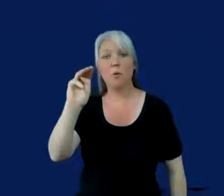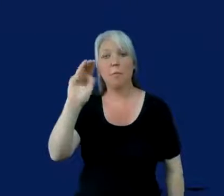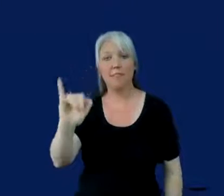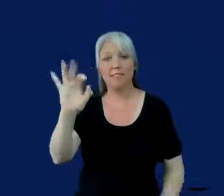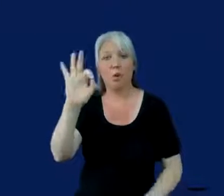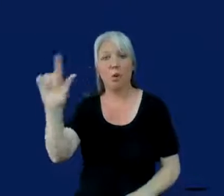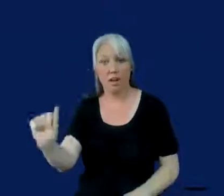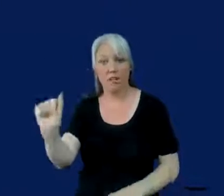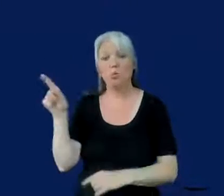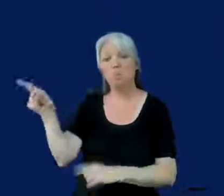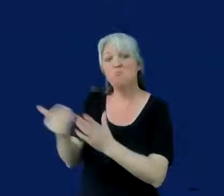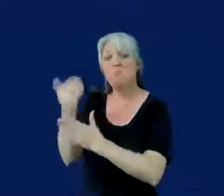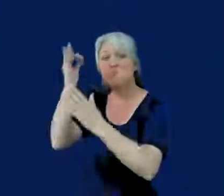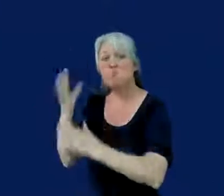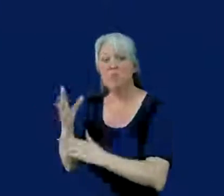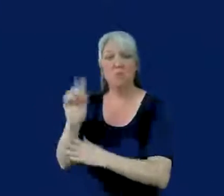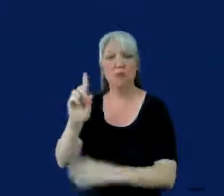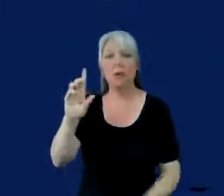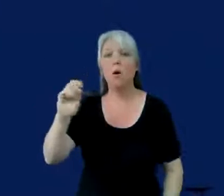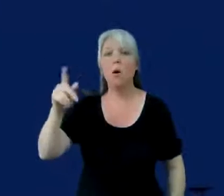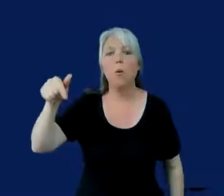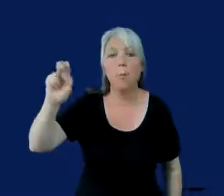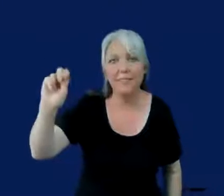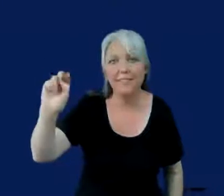the Open Arms Baptist Church of Naomi.